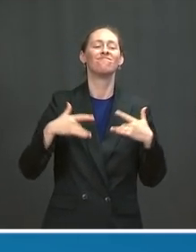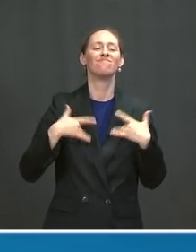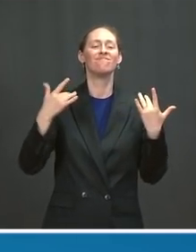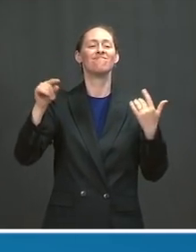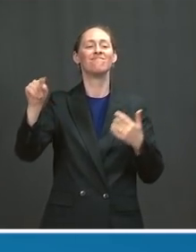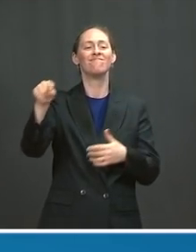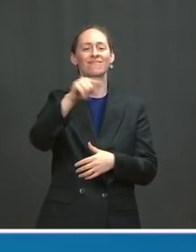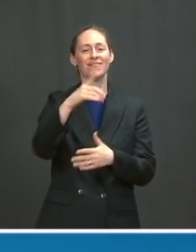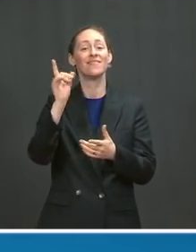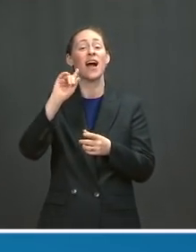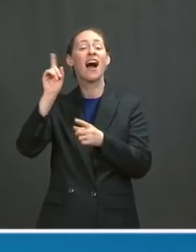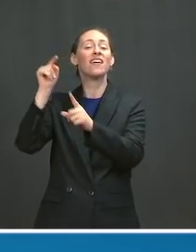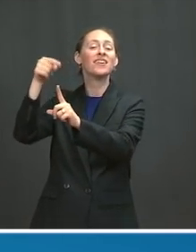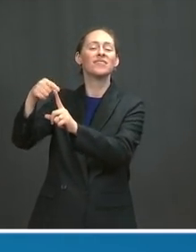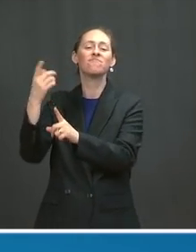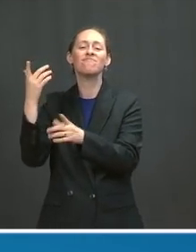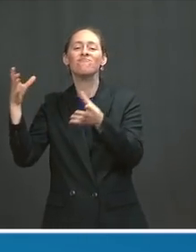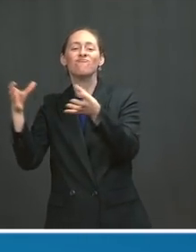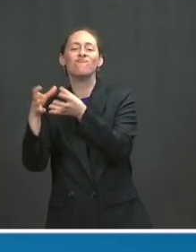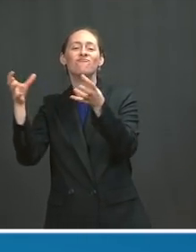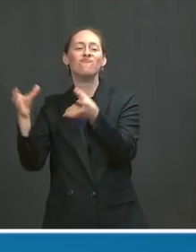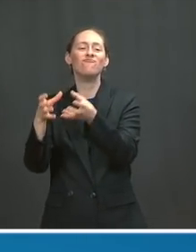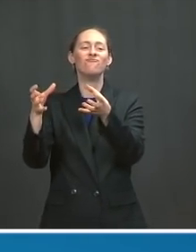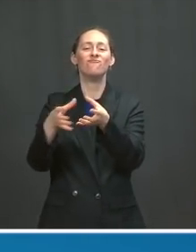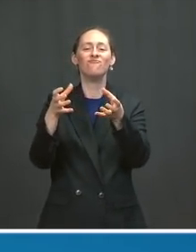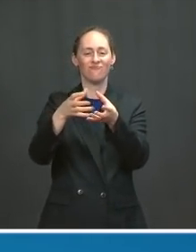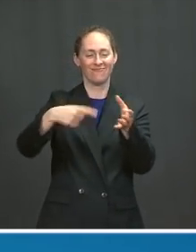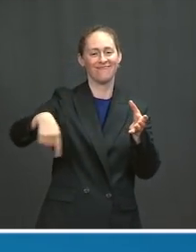You guys rolled up your sleeves and you got vaccinated